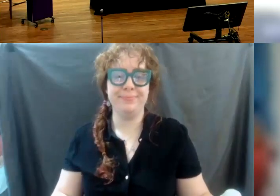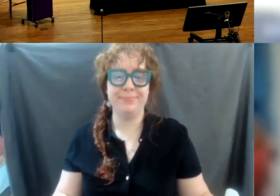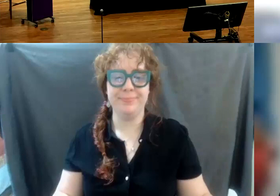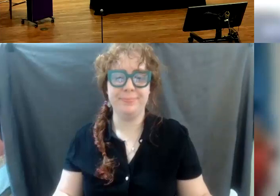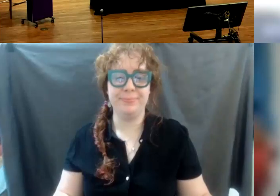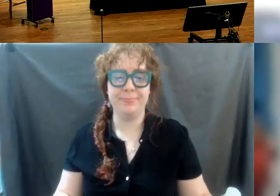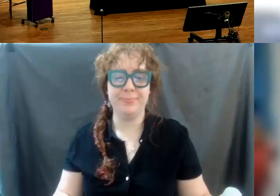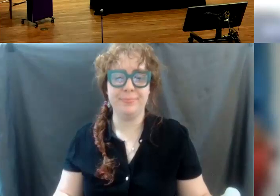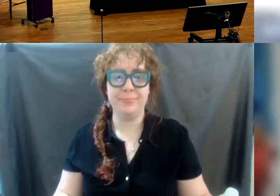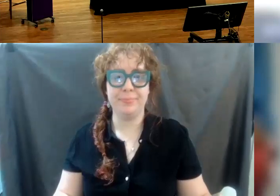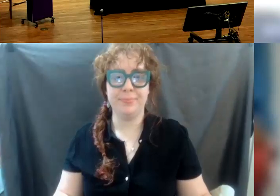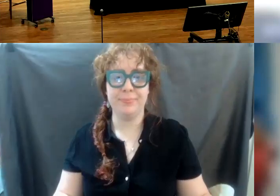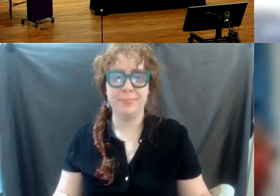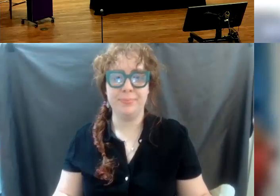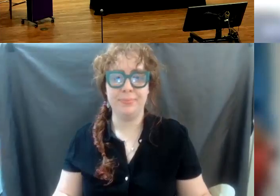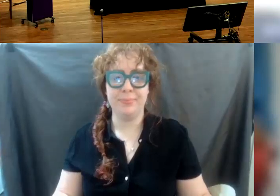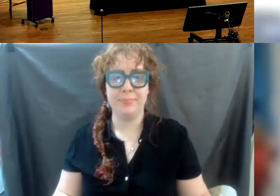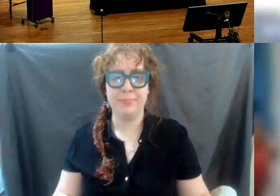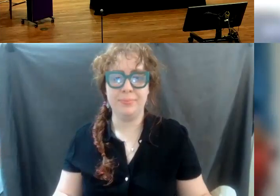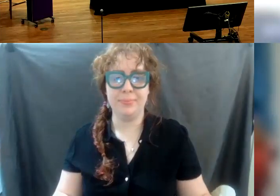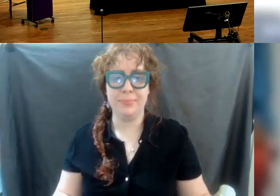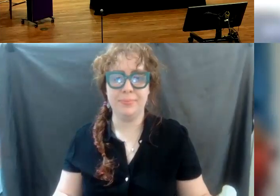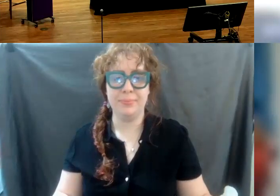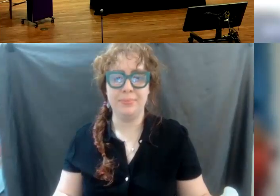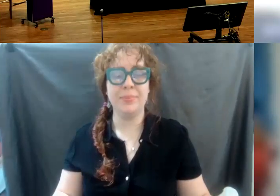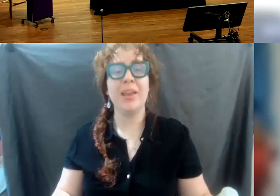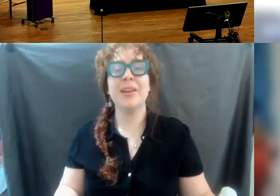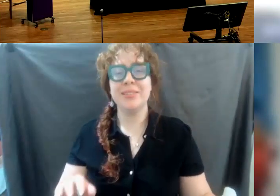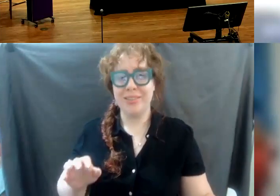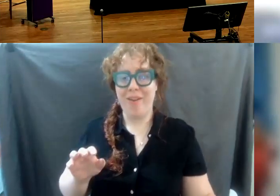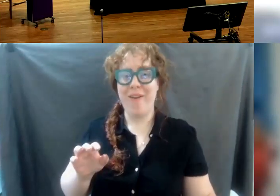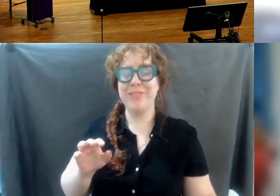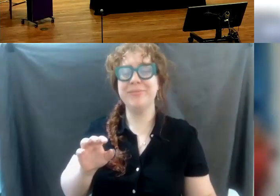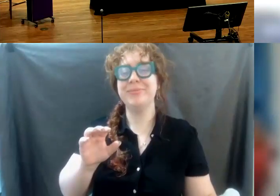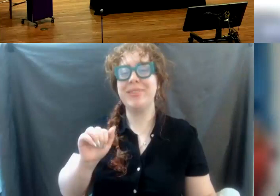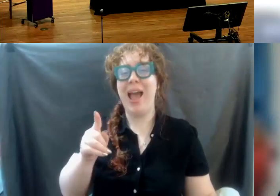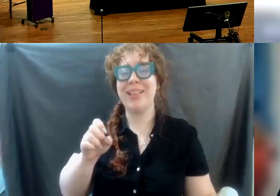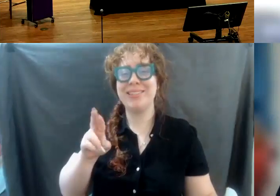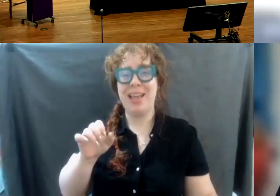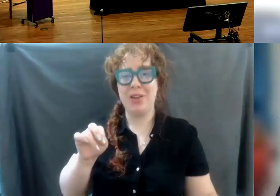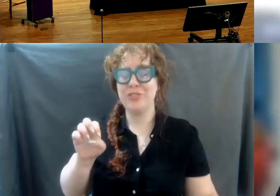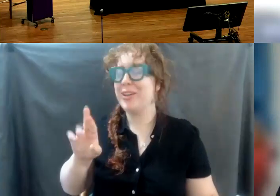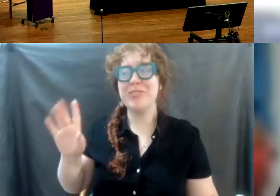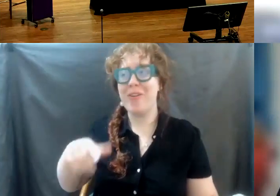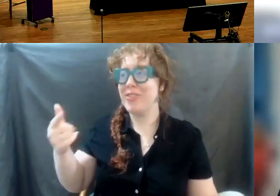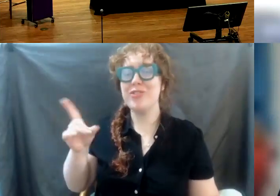Let's let Dr. Obari take it. He was in a deep thought lets let this brother finish. >> OBARI CARTMAN: No, no no, don’t worry about it